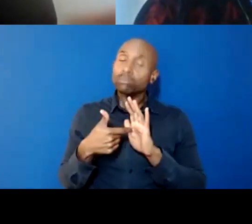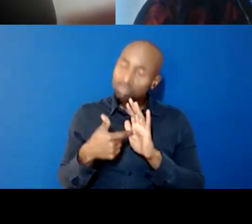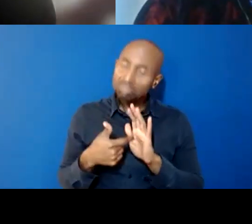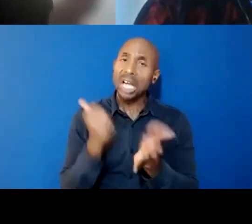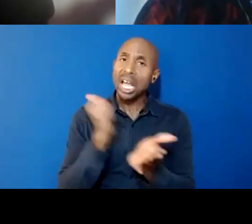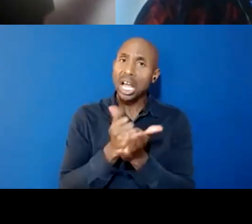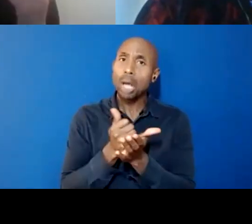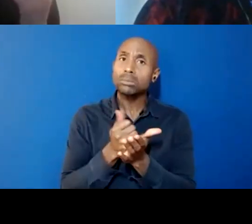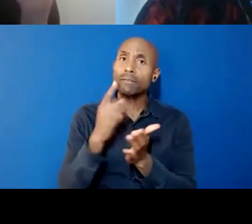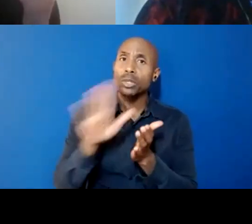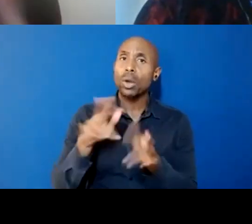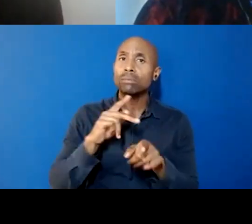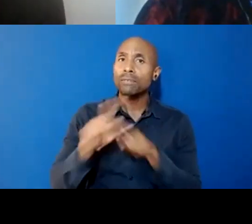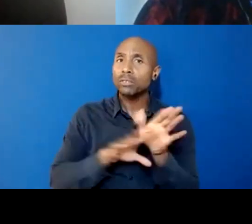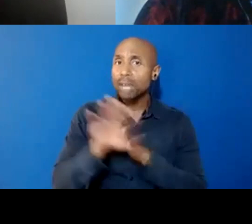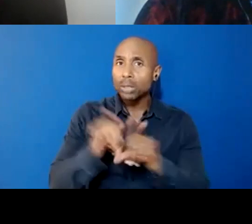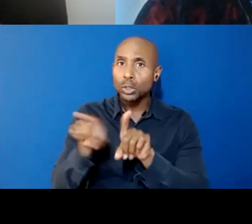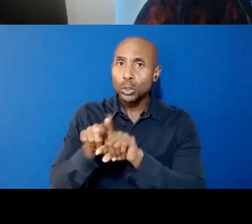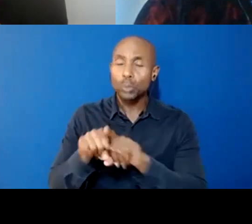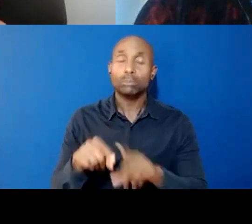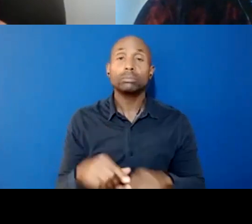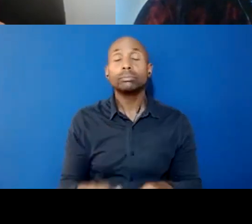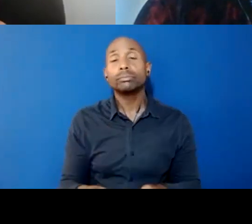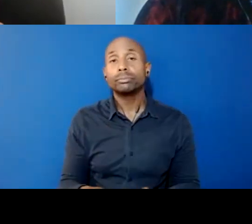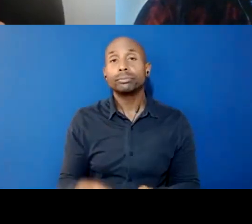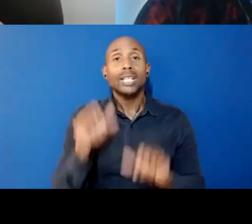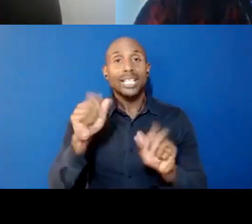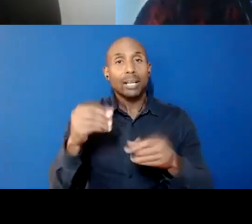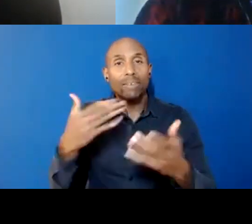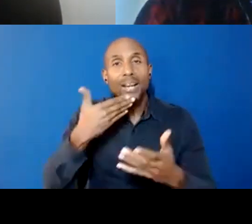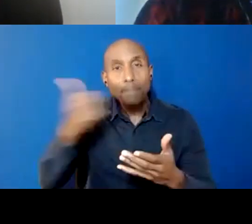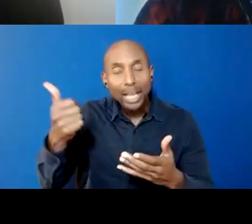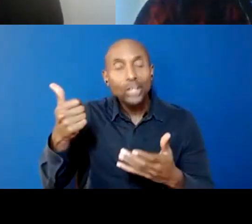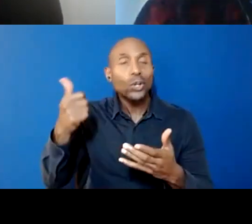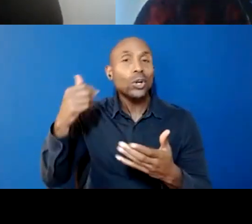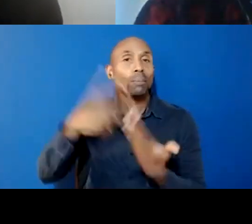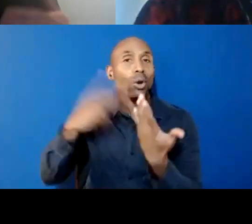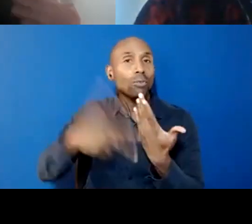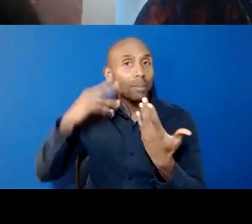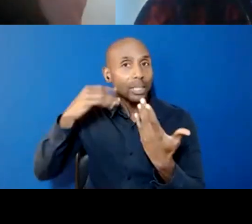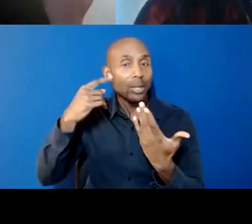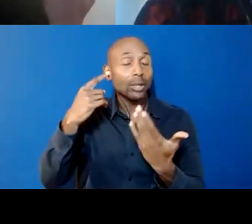abroad provider by understanding the needs of the specific group of students and being